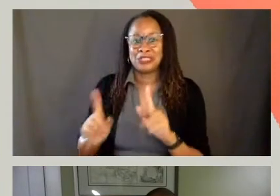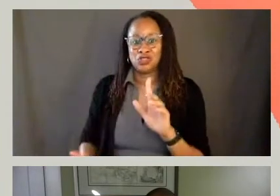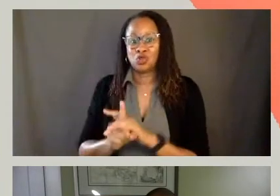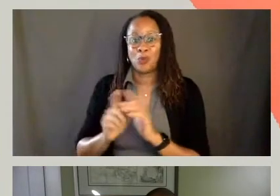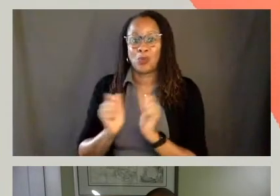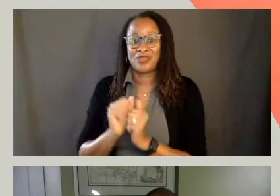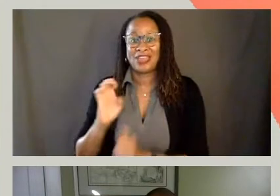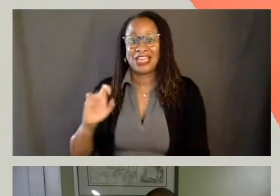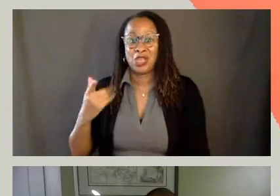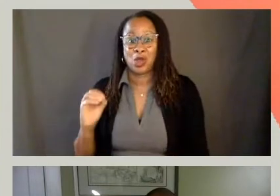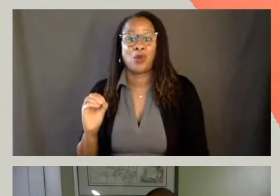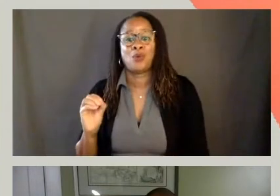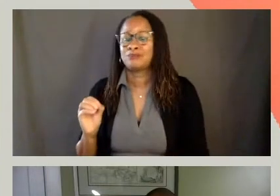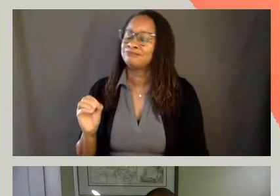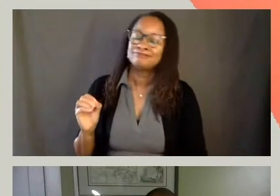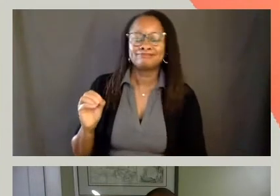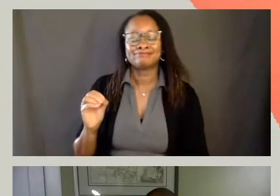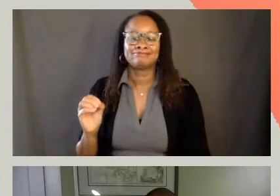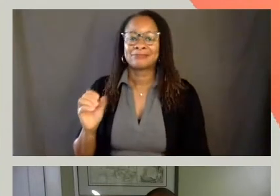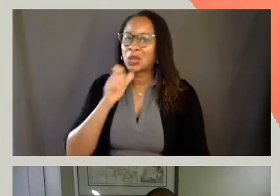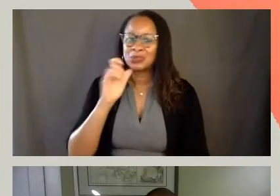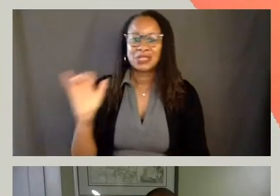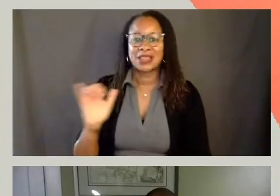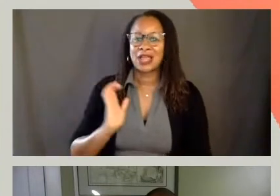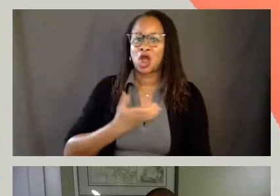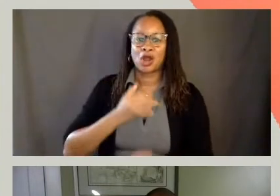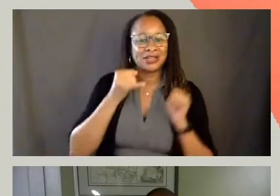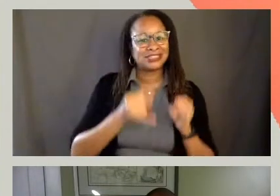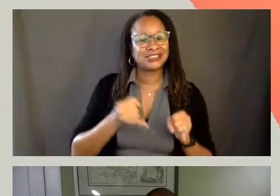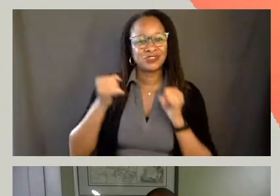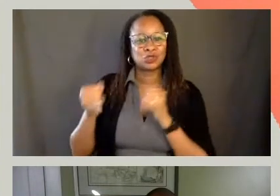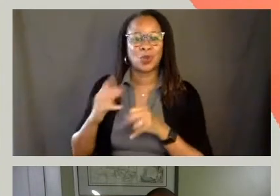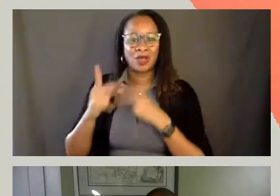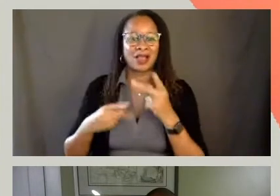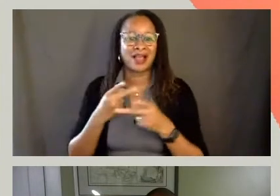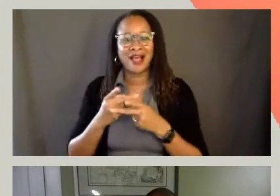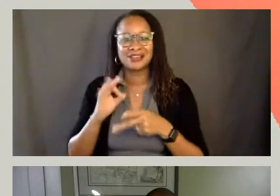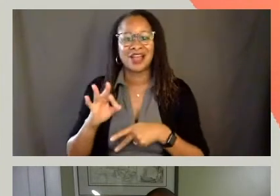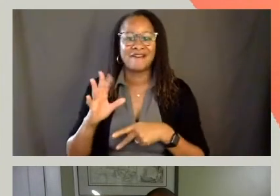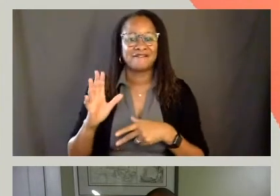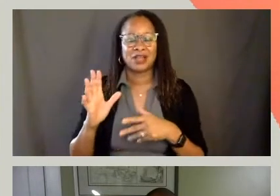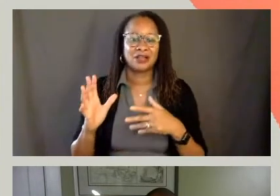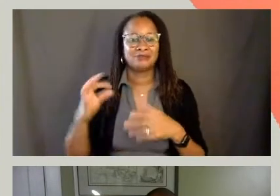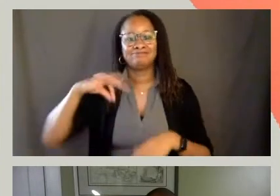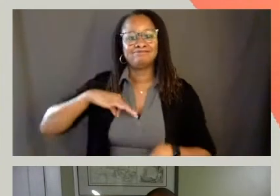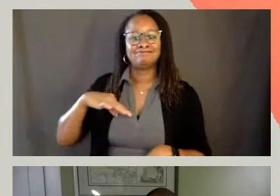And it wasn't like our individual kind of attributes didn't raise their heads.